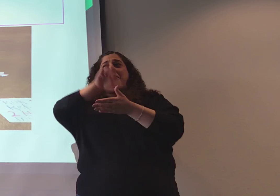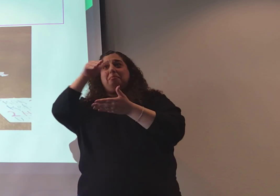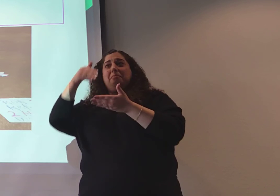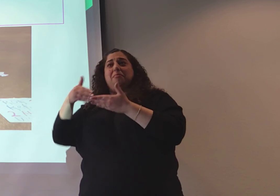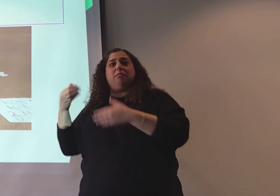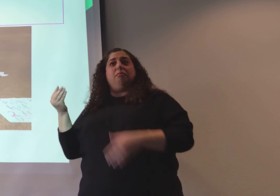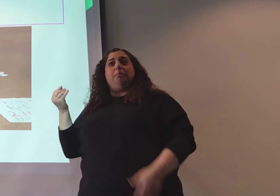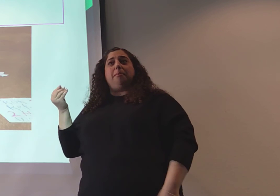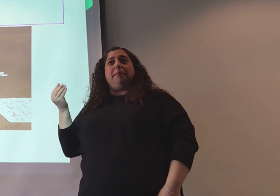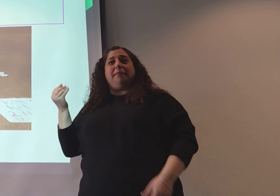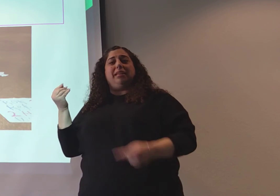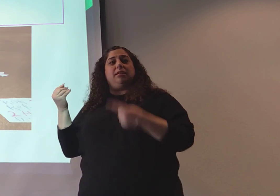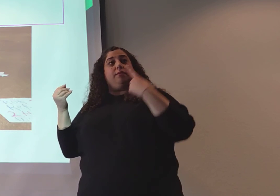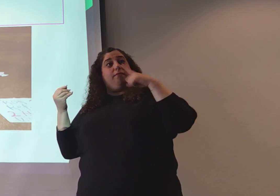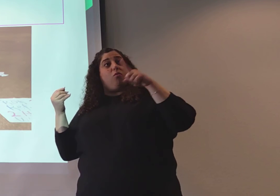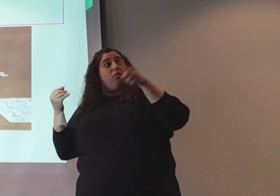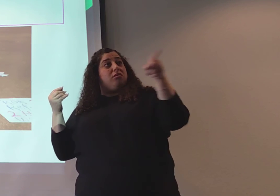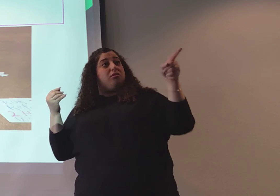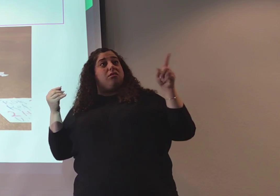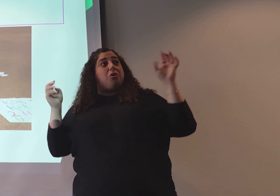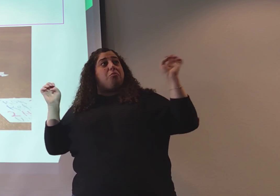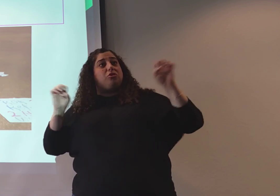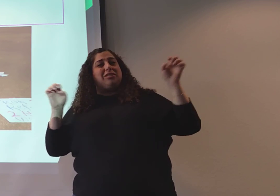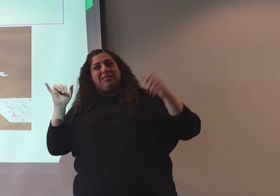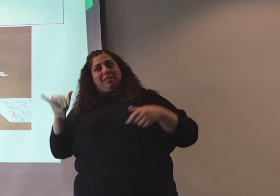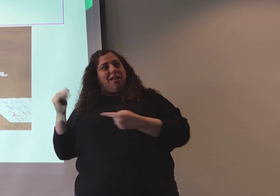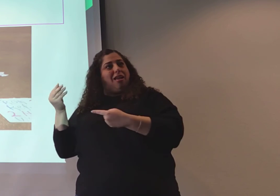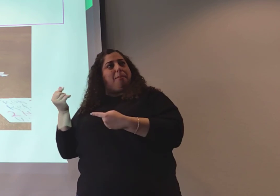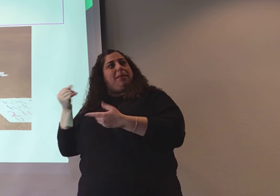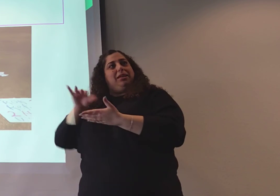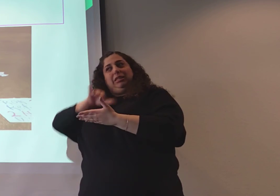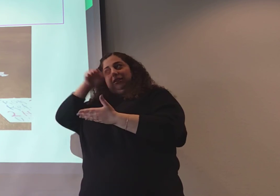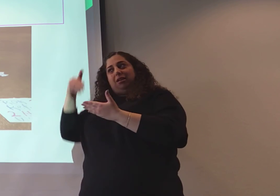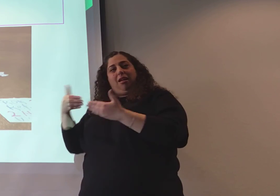So who can help him fill out an application like right now?